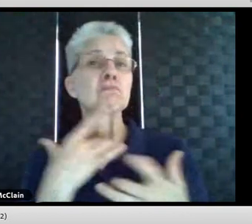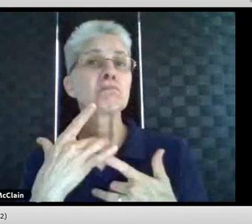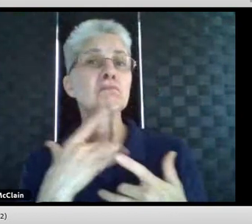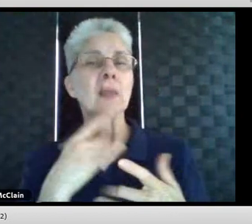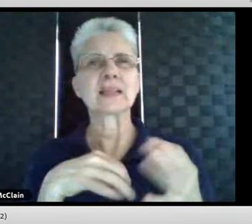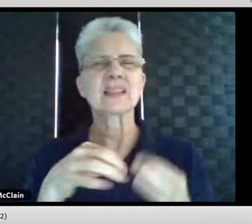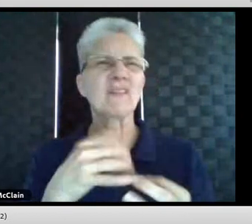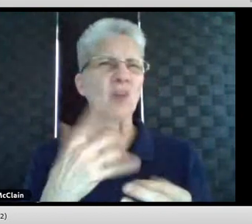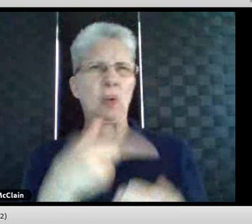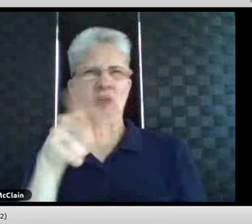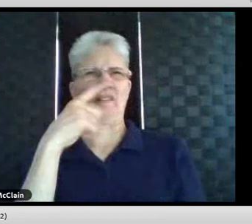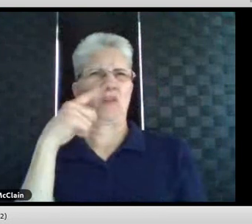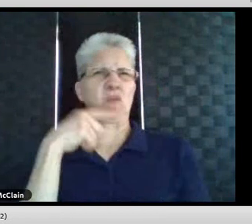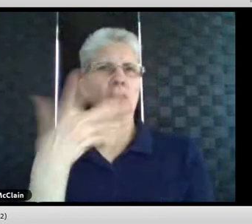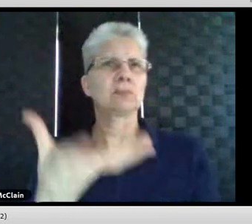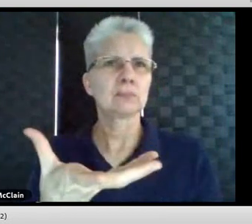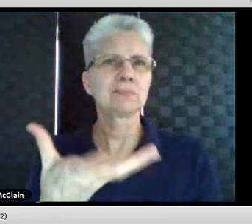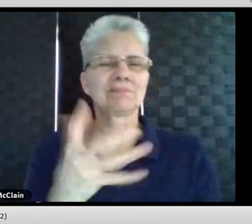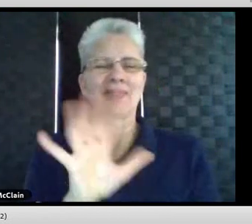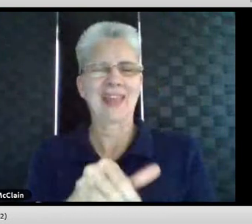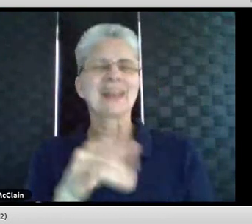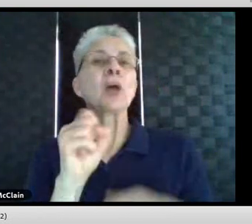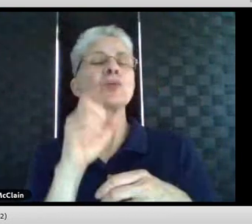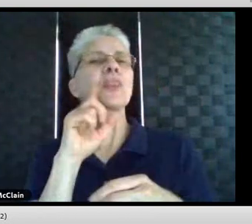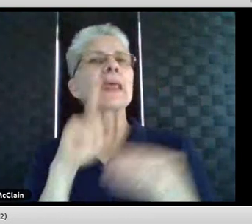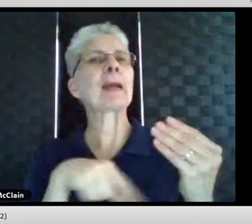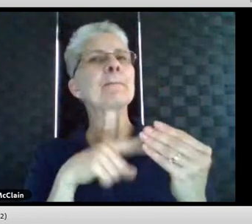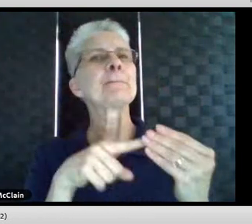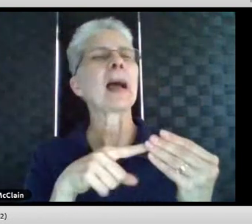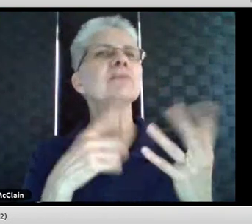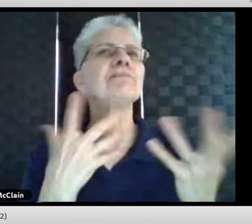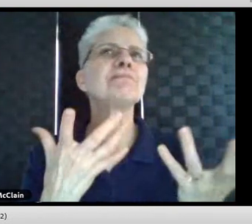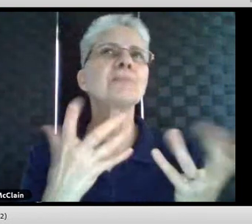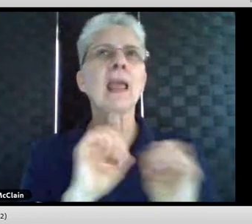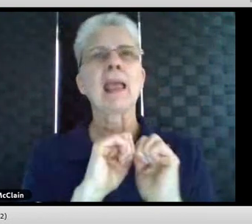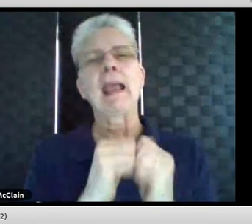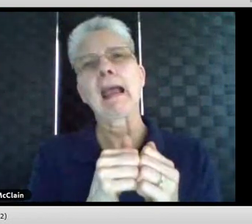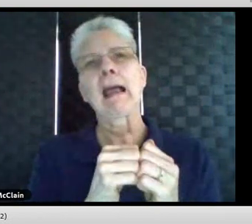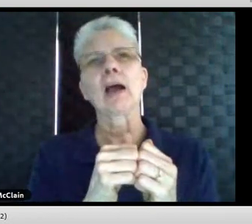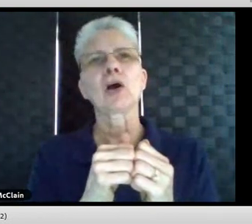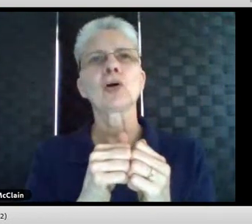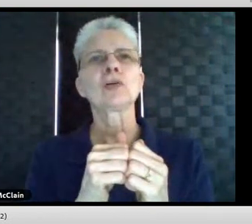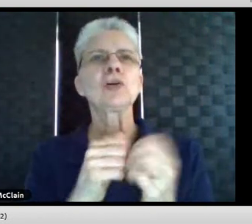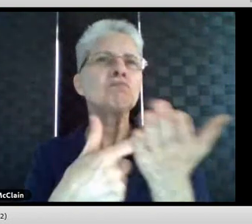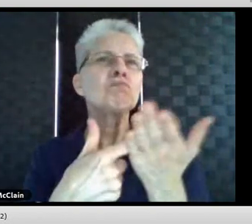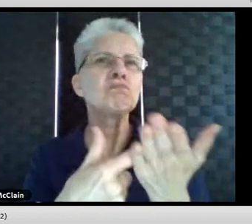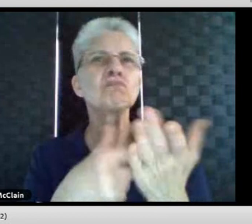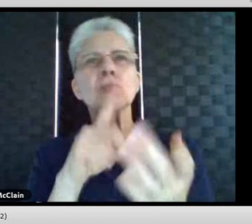"What do you need that for?" So thinking about, you know, how you approach people, different things like that, or, you know,